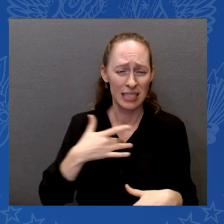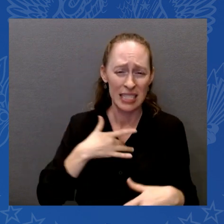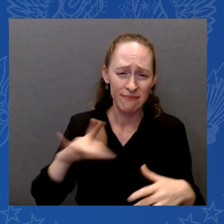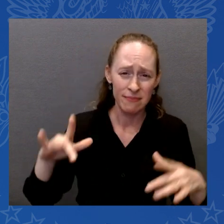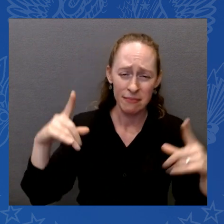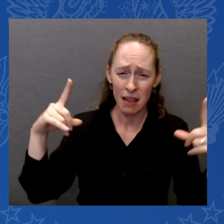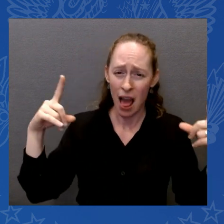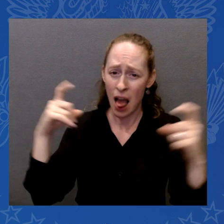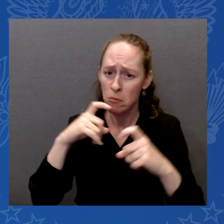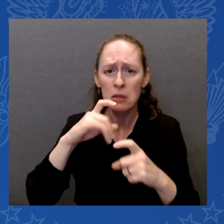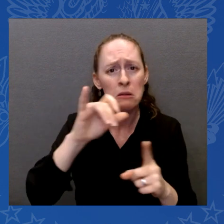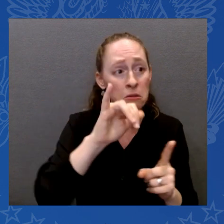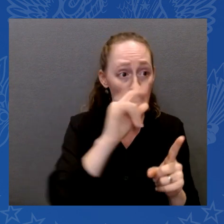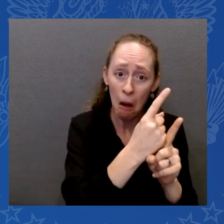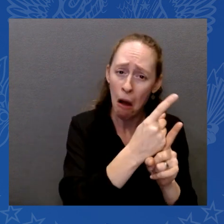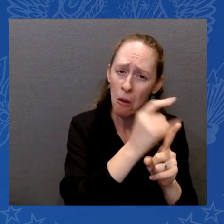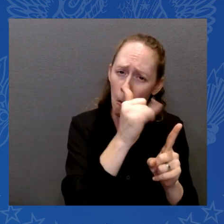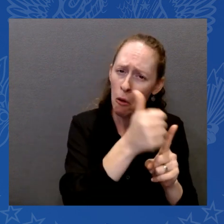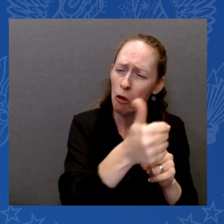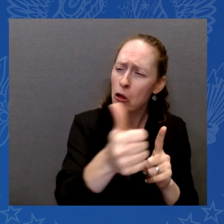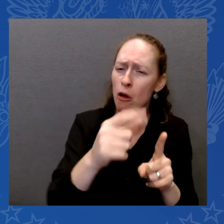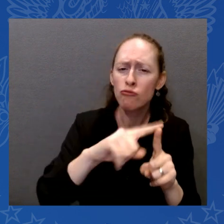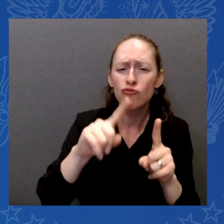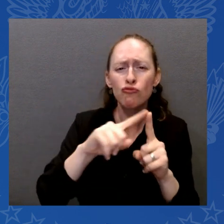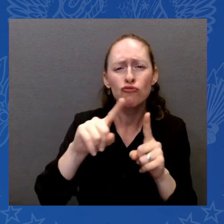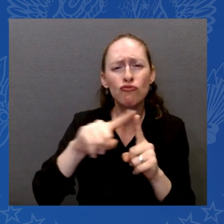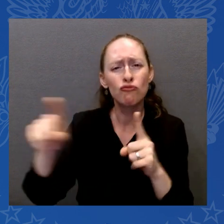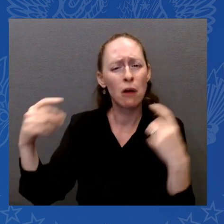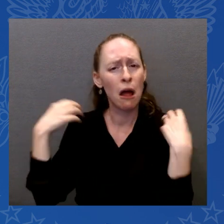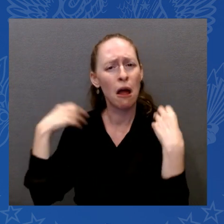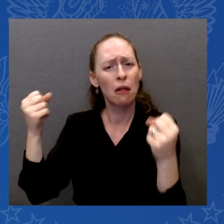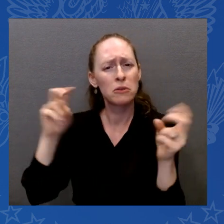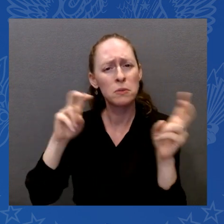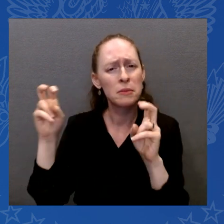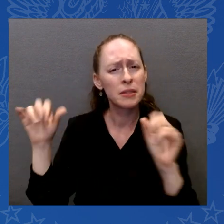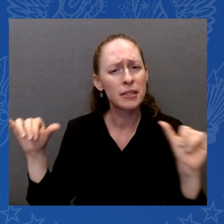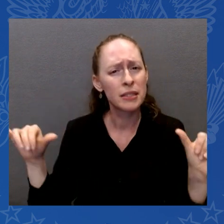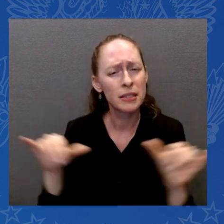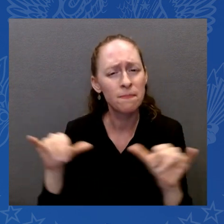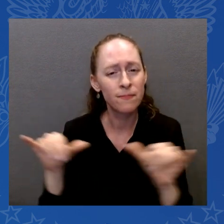But I also know that abortion is necessary compassionate, essential health care,